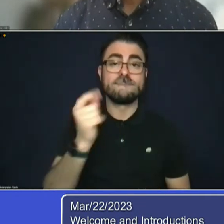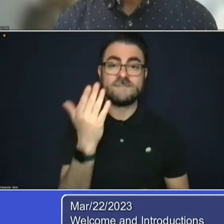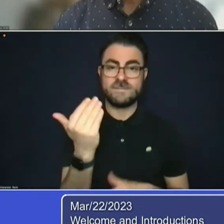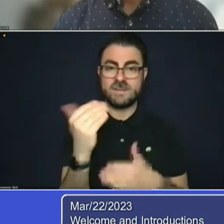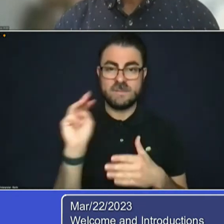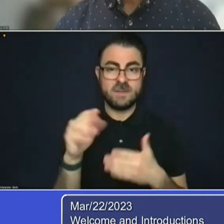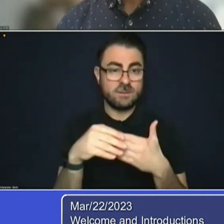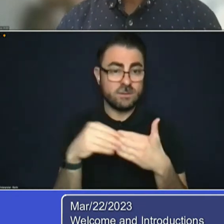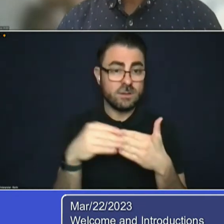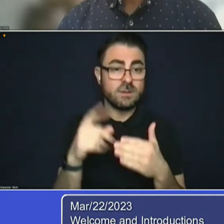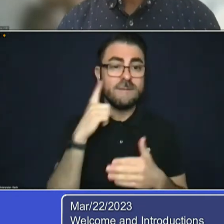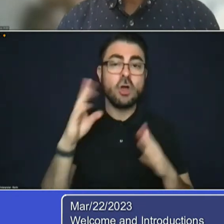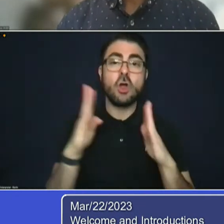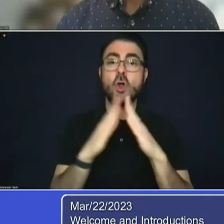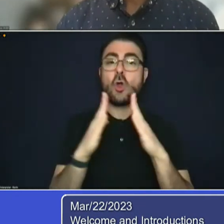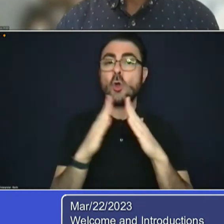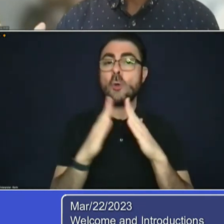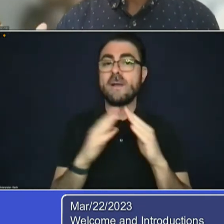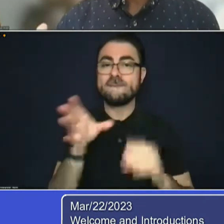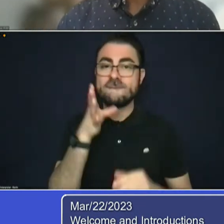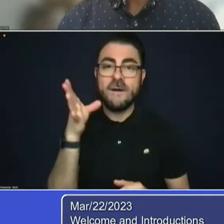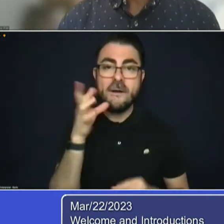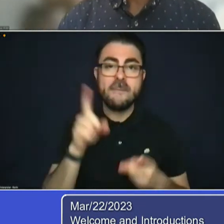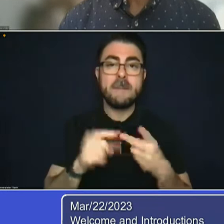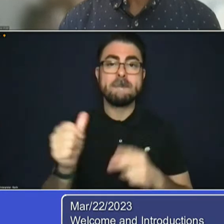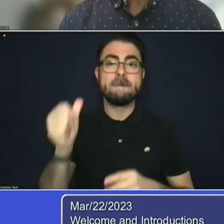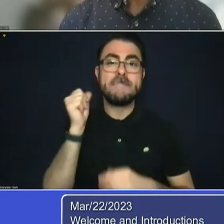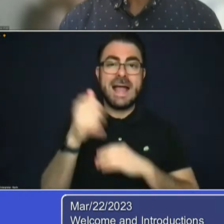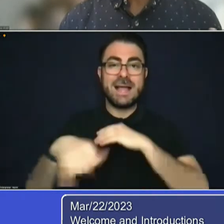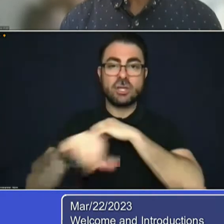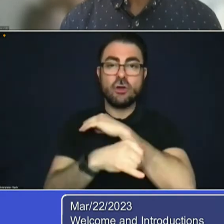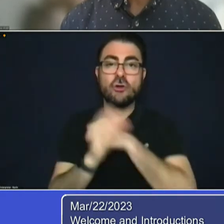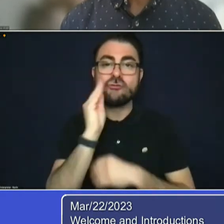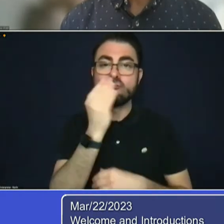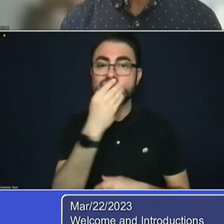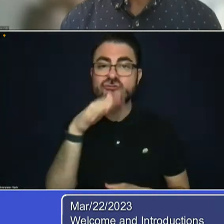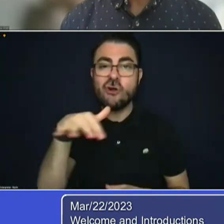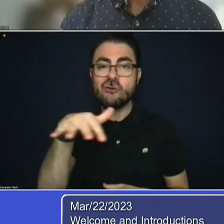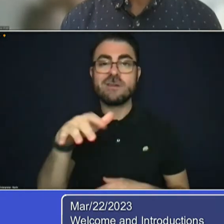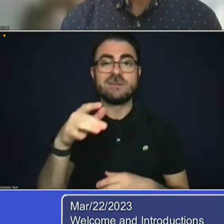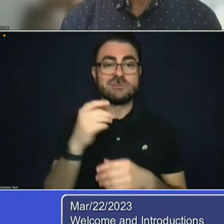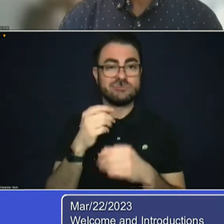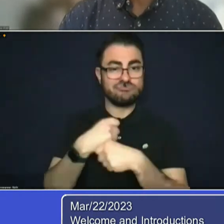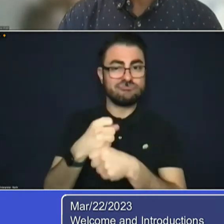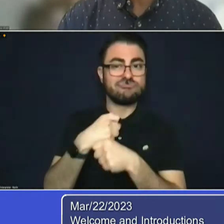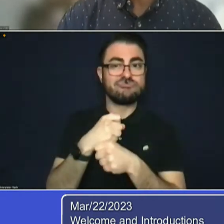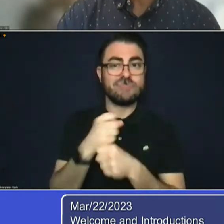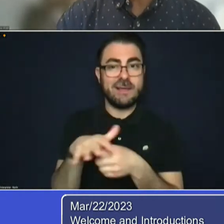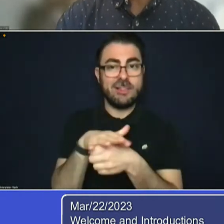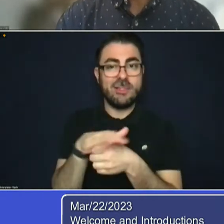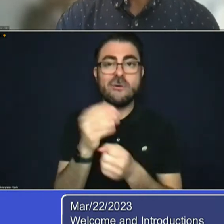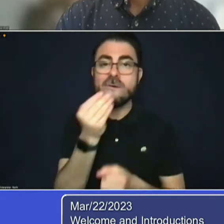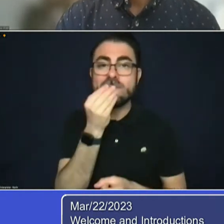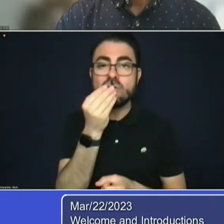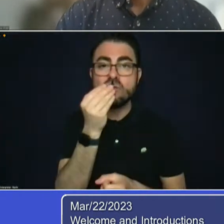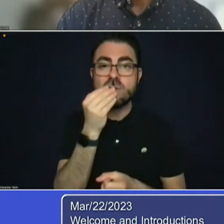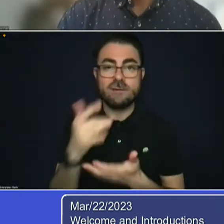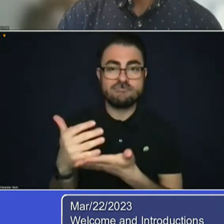SUPPORT COMMUNITY BASED ORGANIZATIONS, IN URBAN FARMING, AS WELL AS BACKYARD GARDENS TO